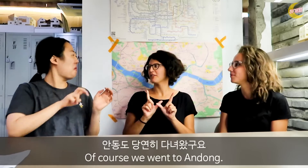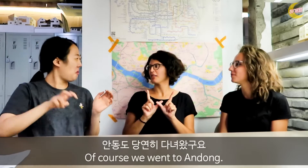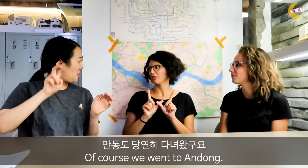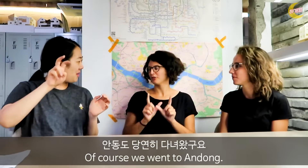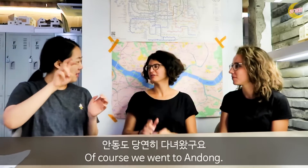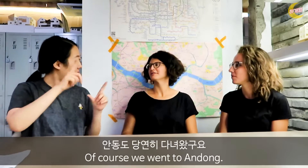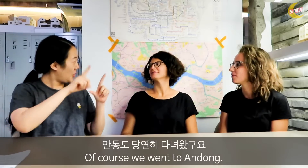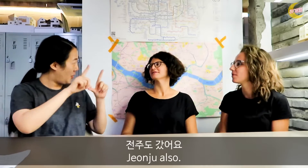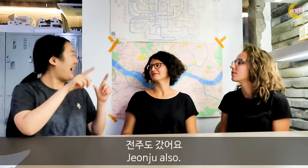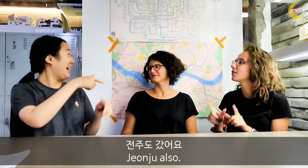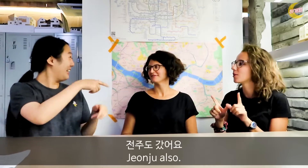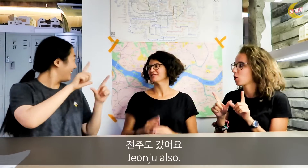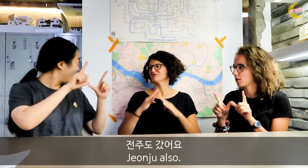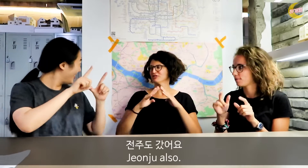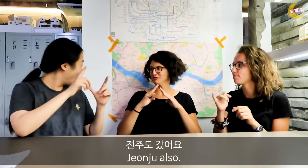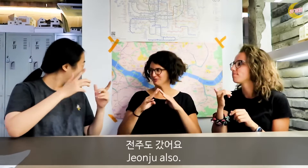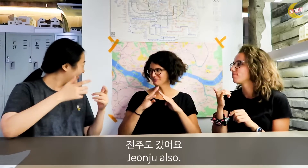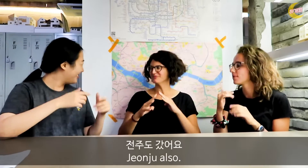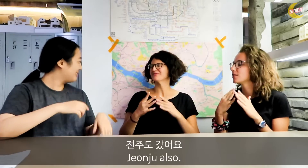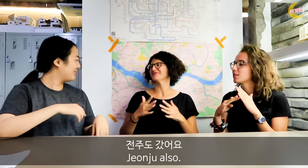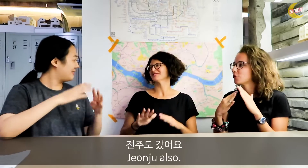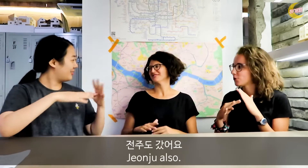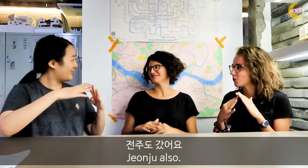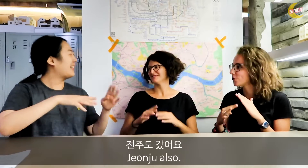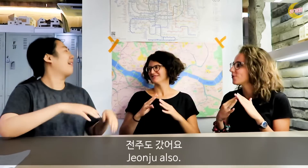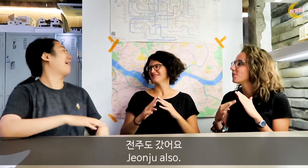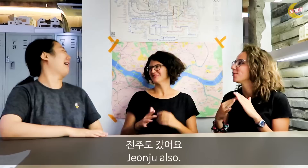Of course we went to Andong. Jeonju also.